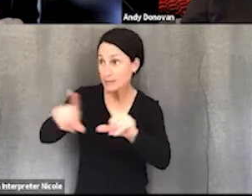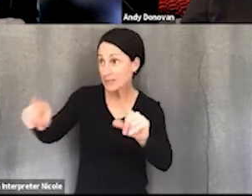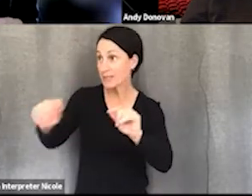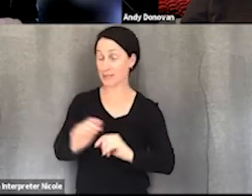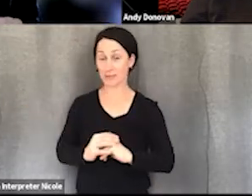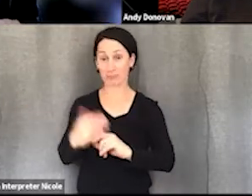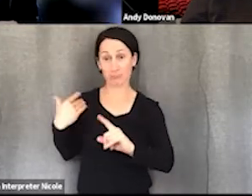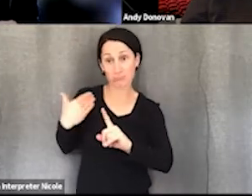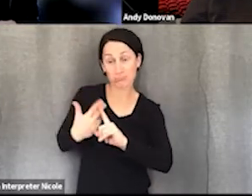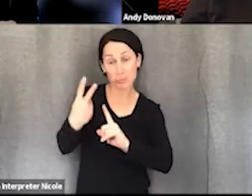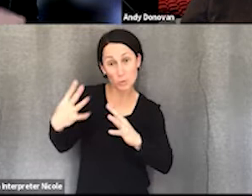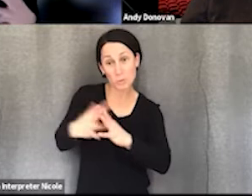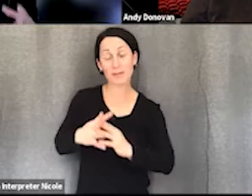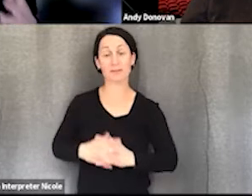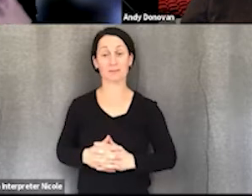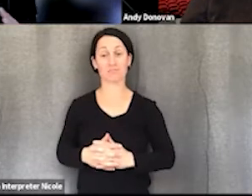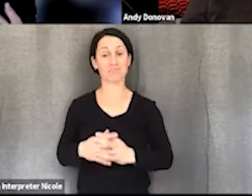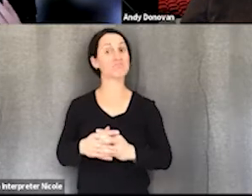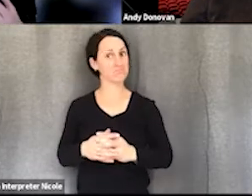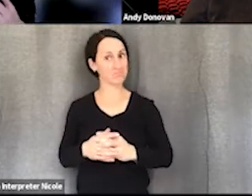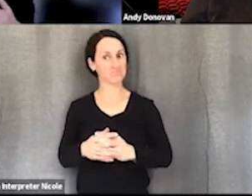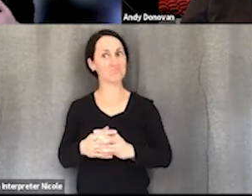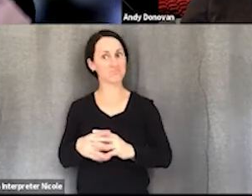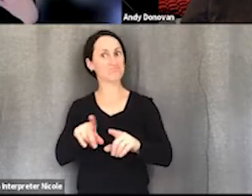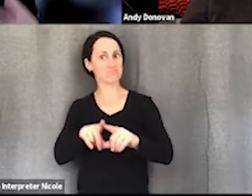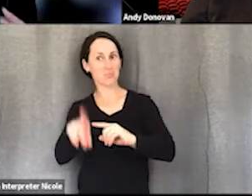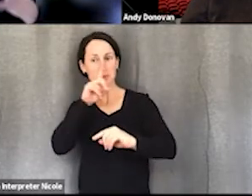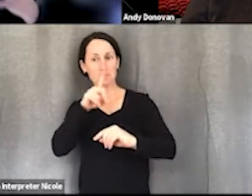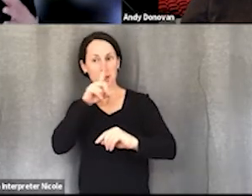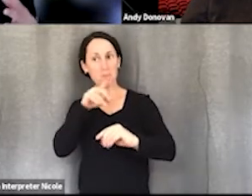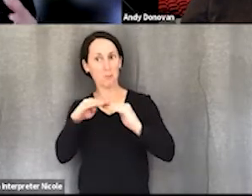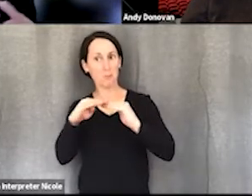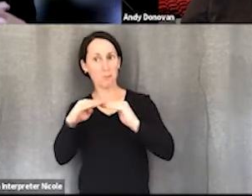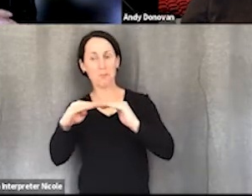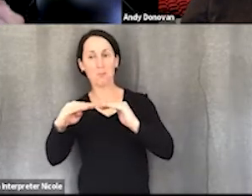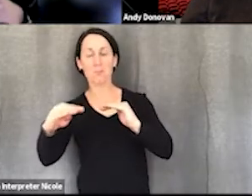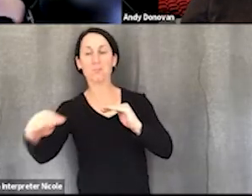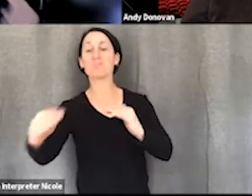We are actually seeinged fromy steady numbers, compared to March. So,